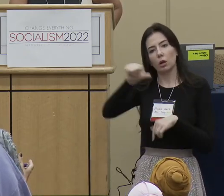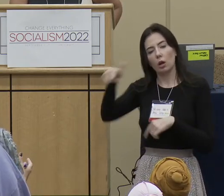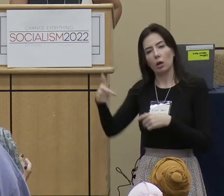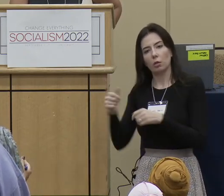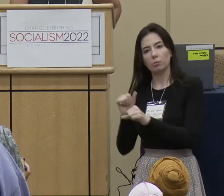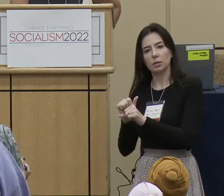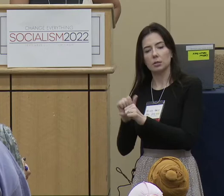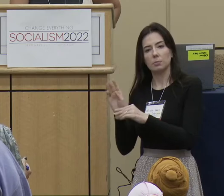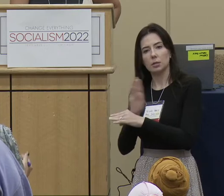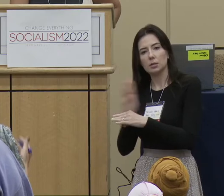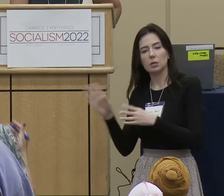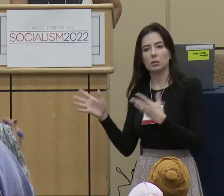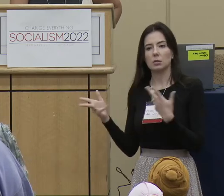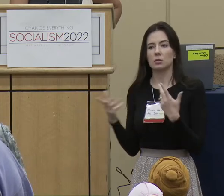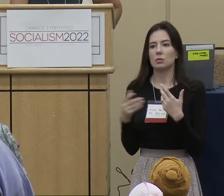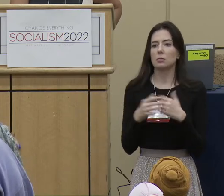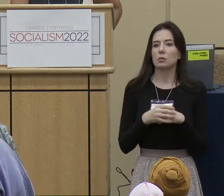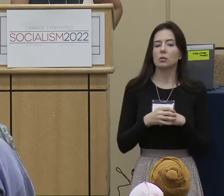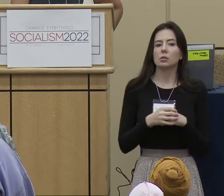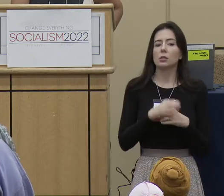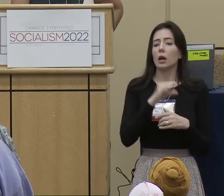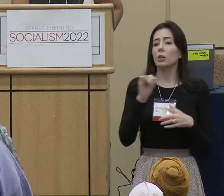is who have been incarcerated, aren't eligible working